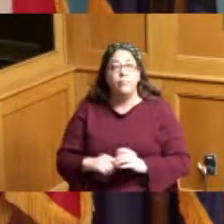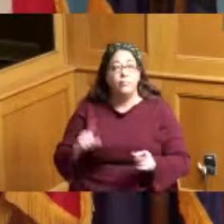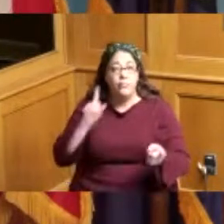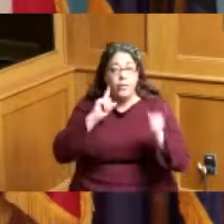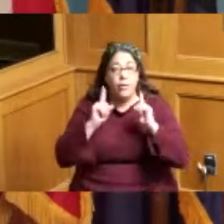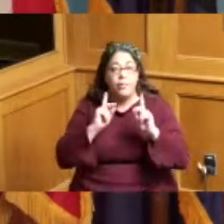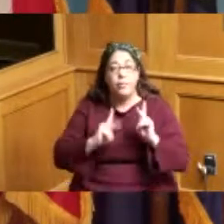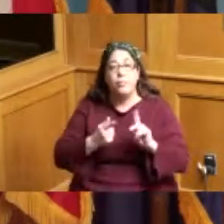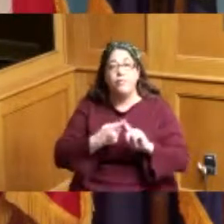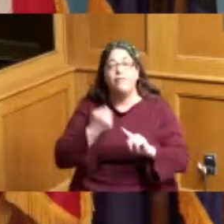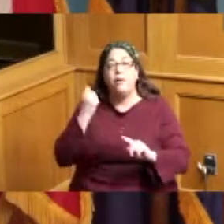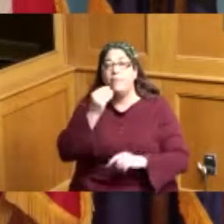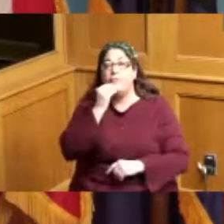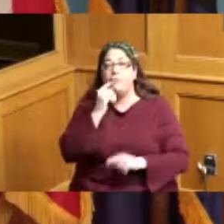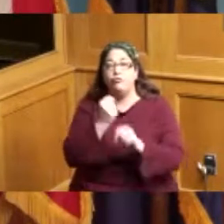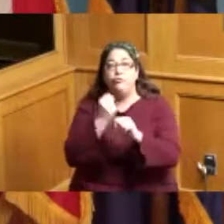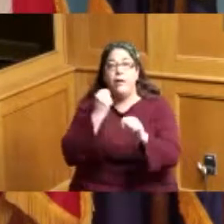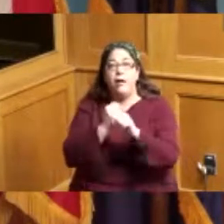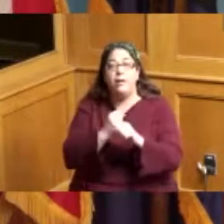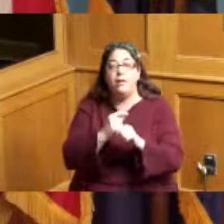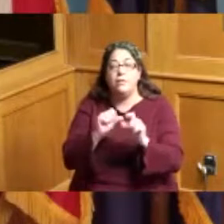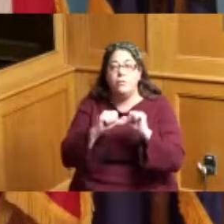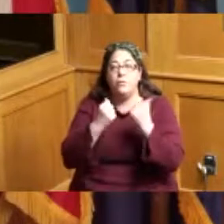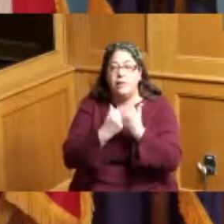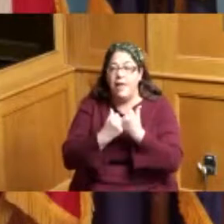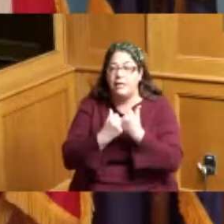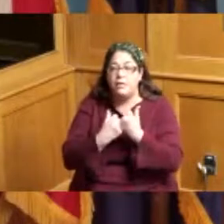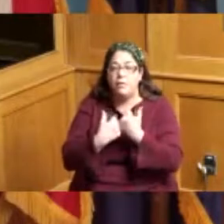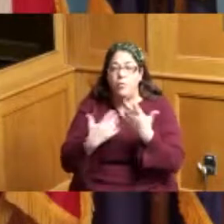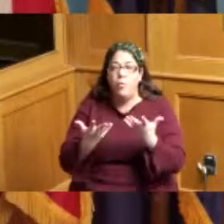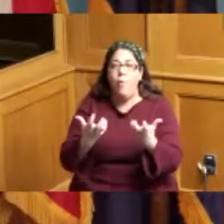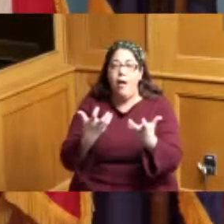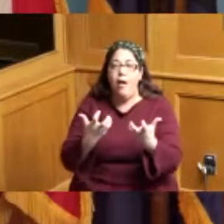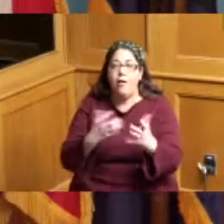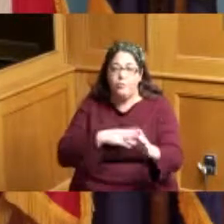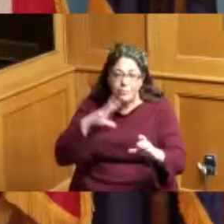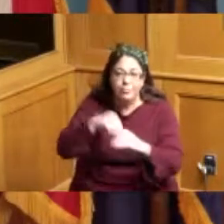truck association so they're getting killed out here they want to be a part of it please let us